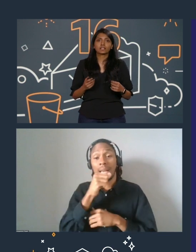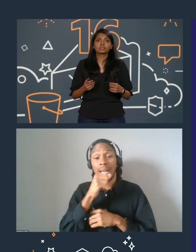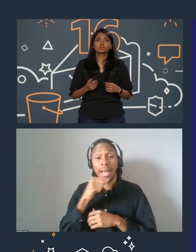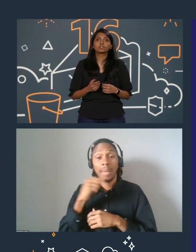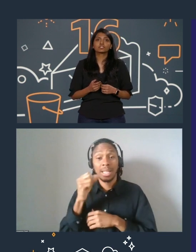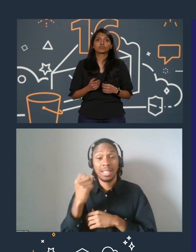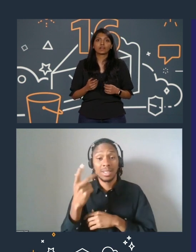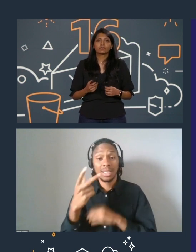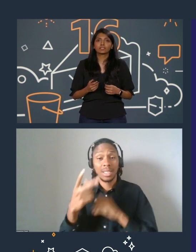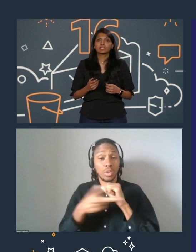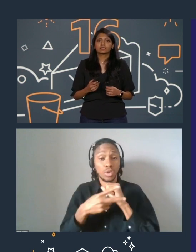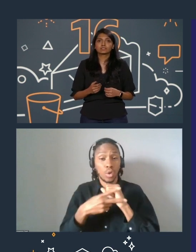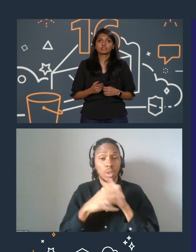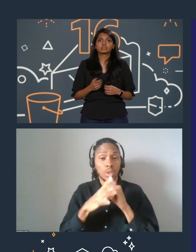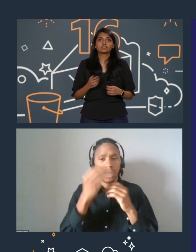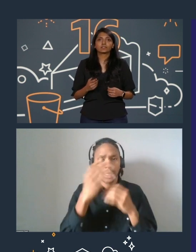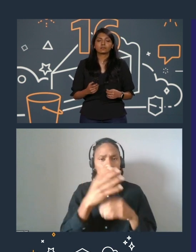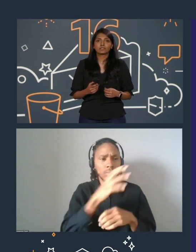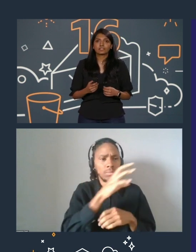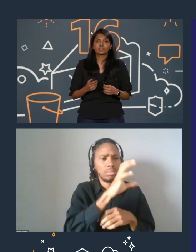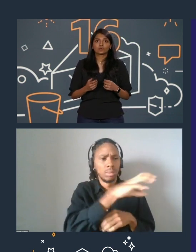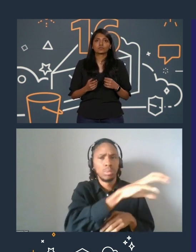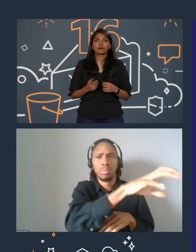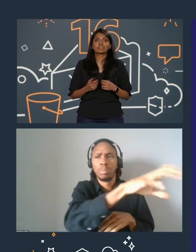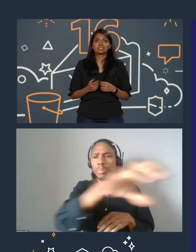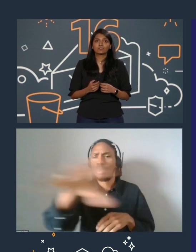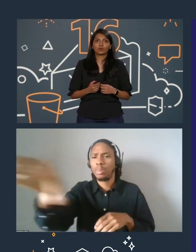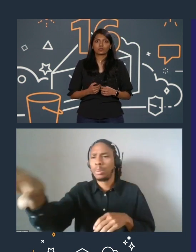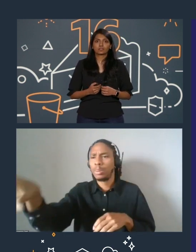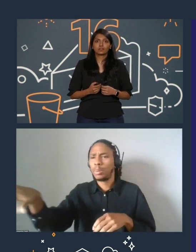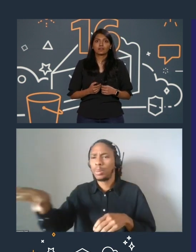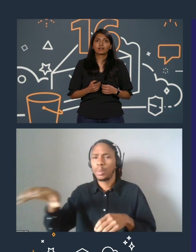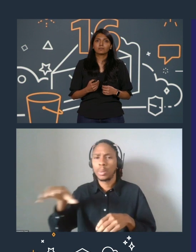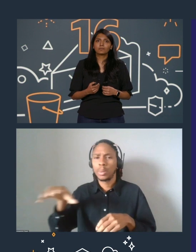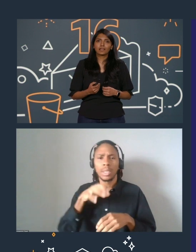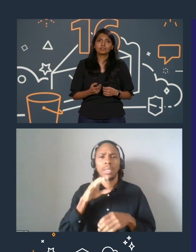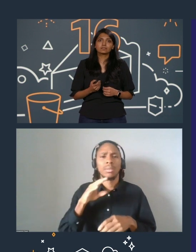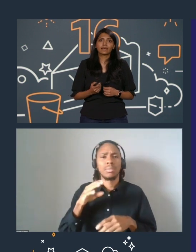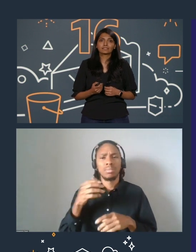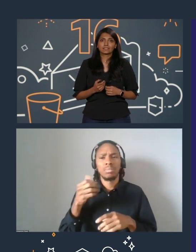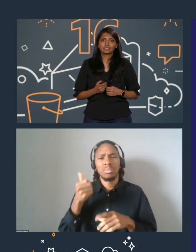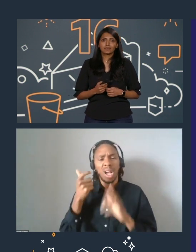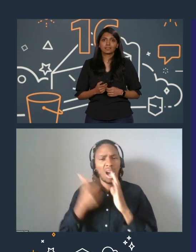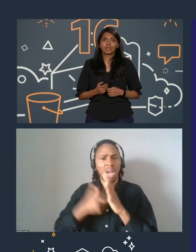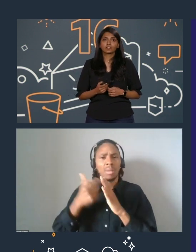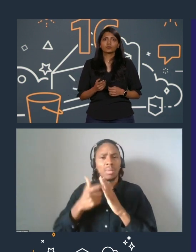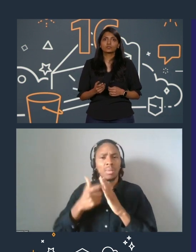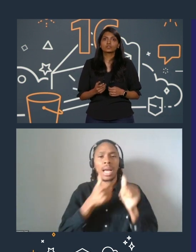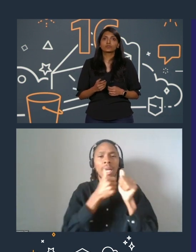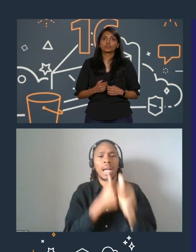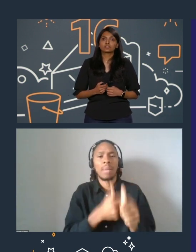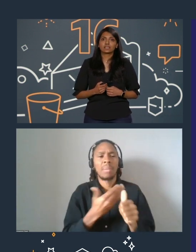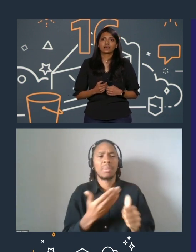geographically, distant availability zones by default, compliance might dictate that you store your data